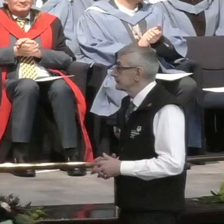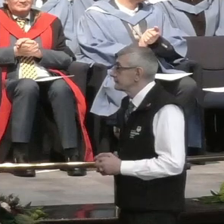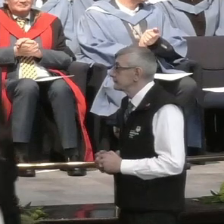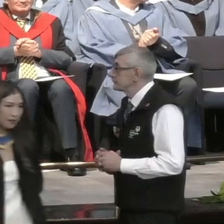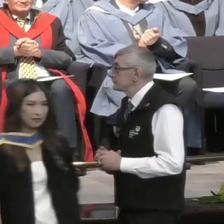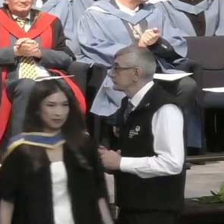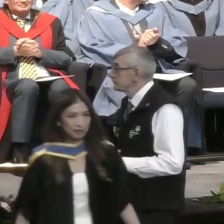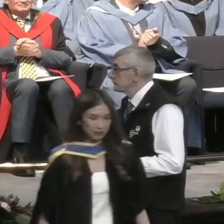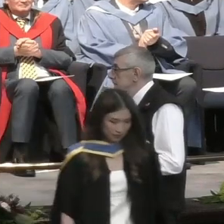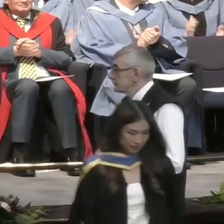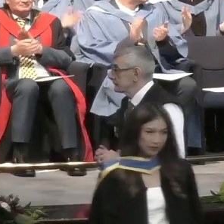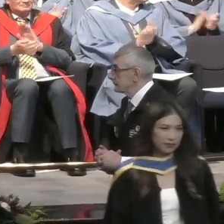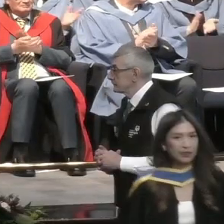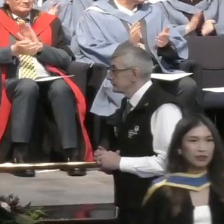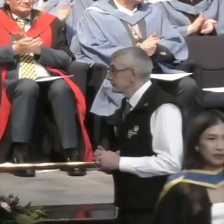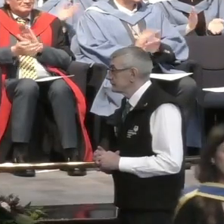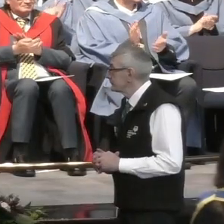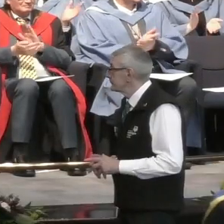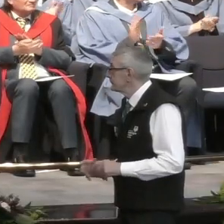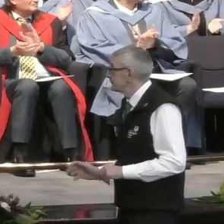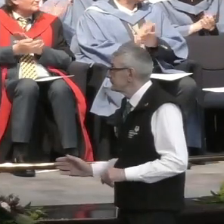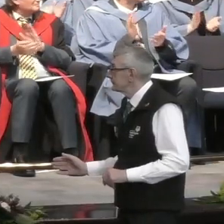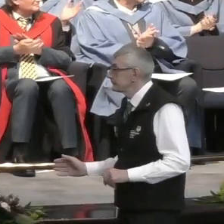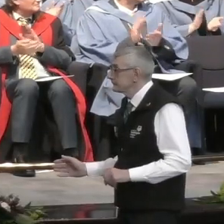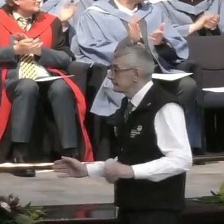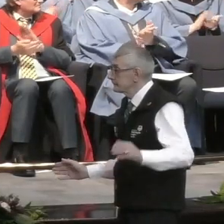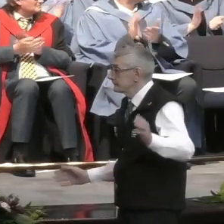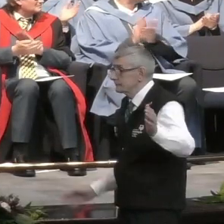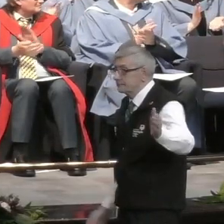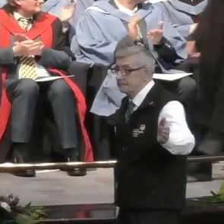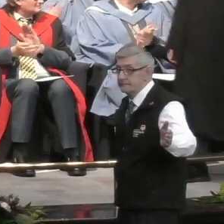Sze Long Lock. (AUDIENCE APPLAUDS)